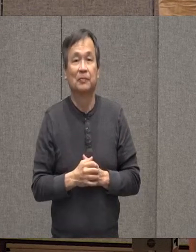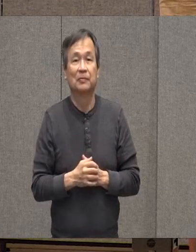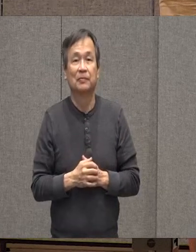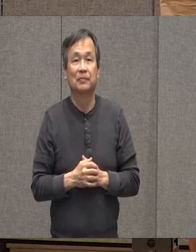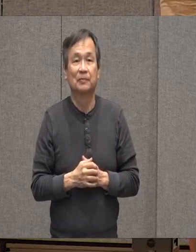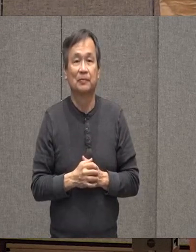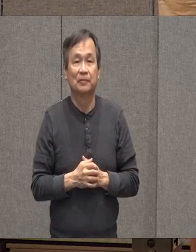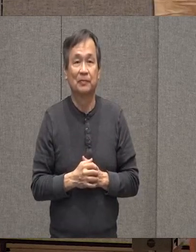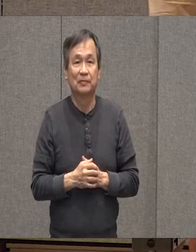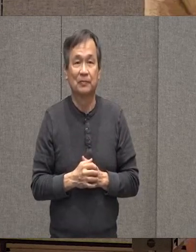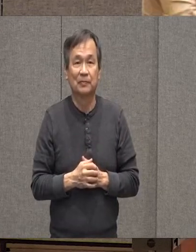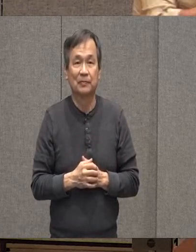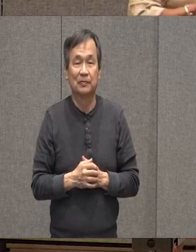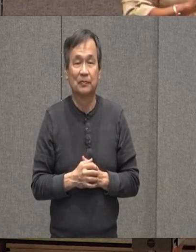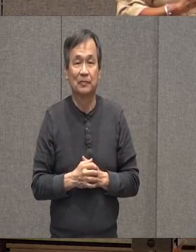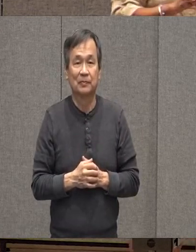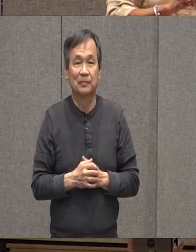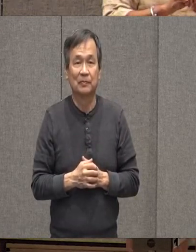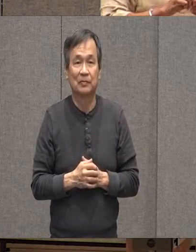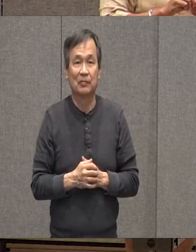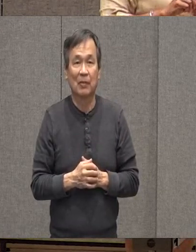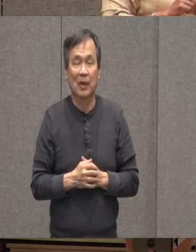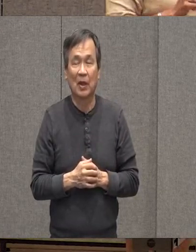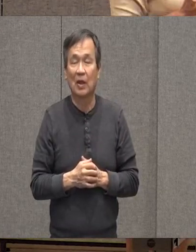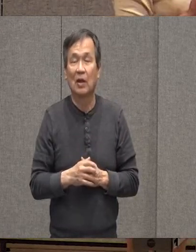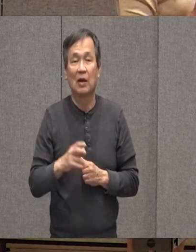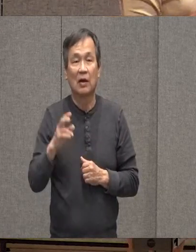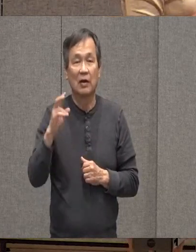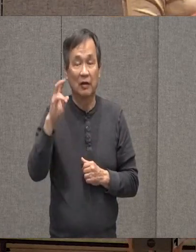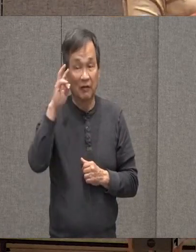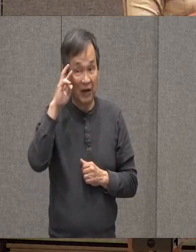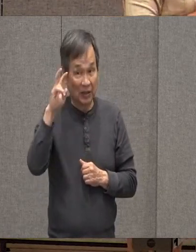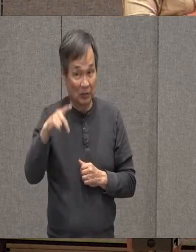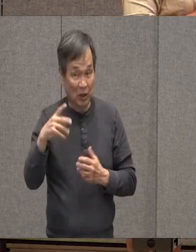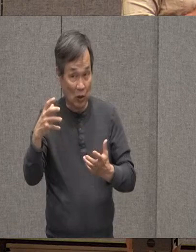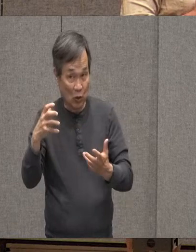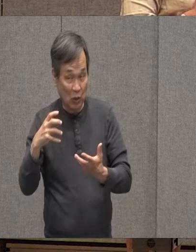So if Vice President Pence wanted to make a million dollars